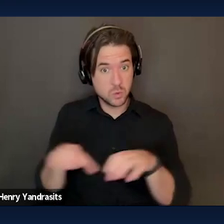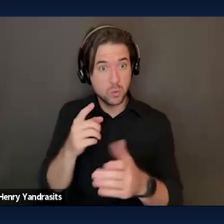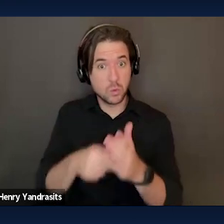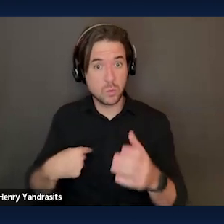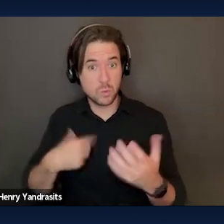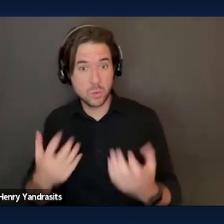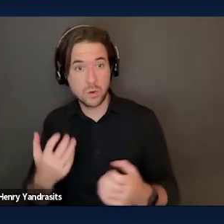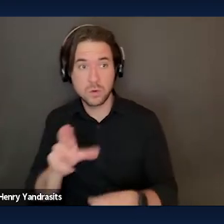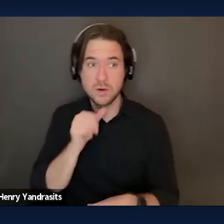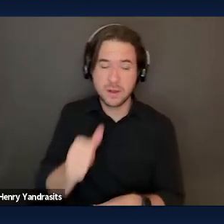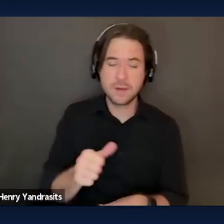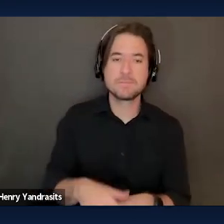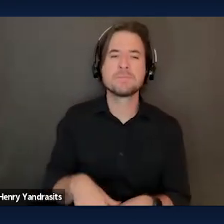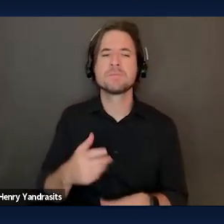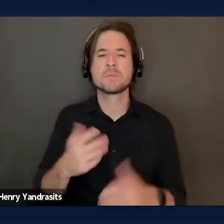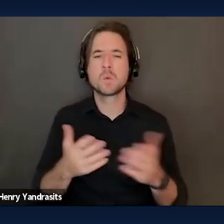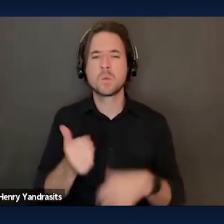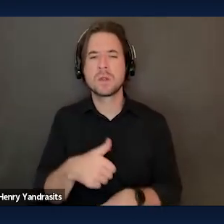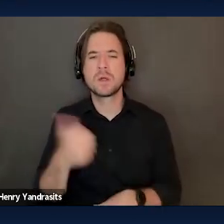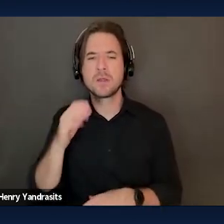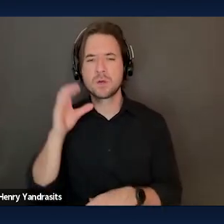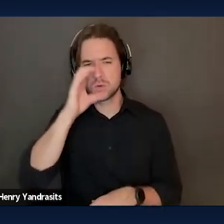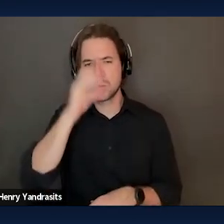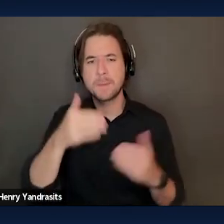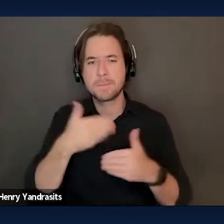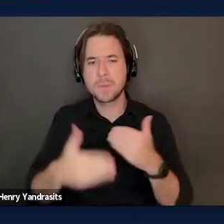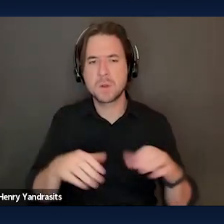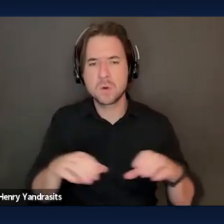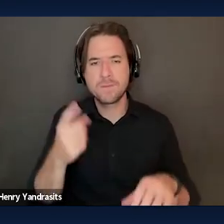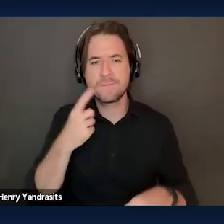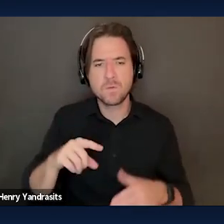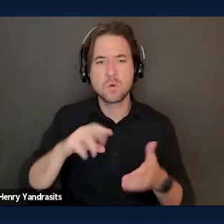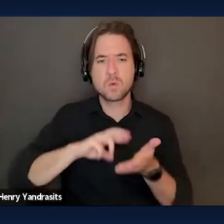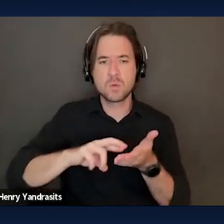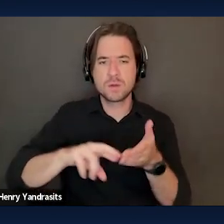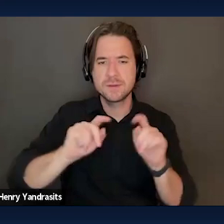So what else did the search process do for the research team?